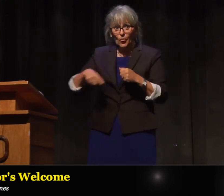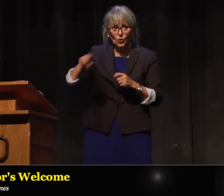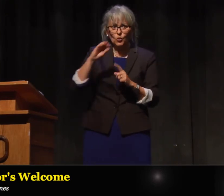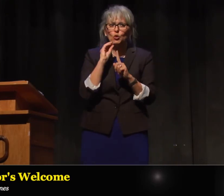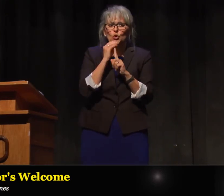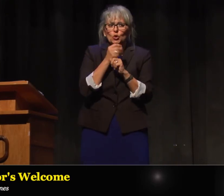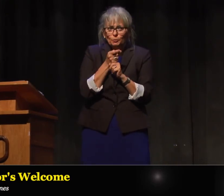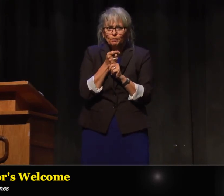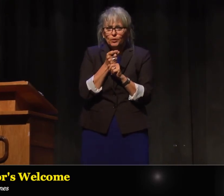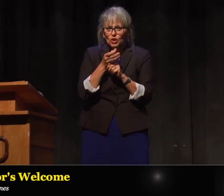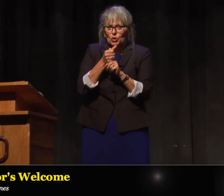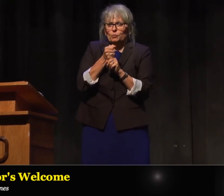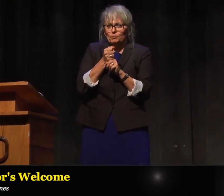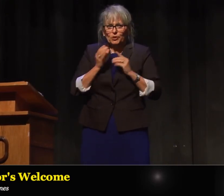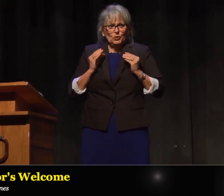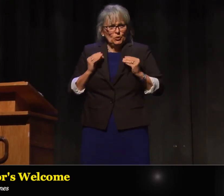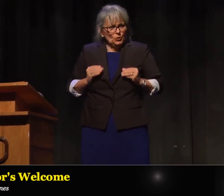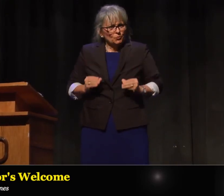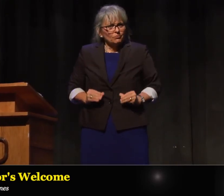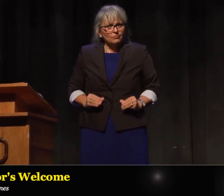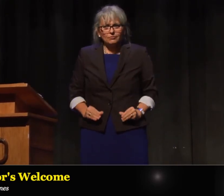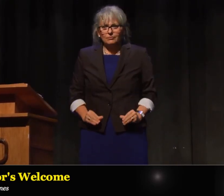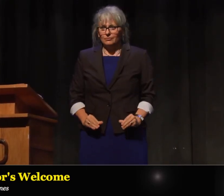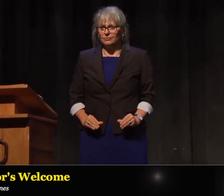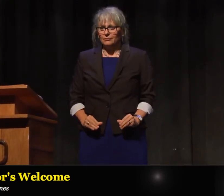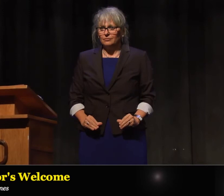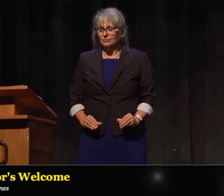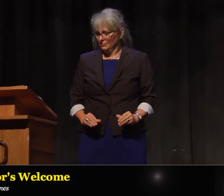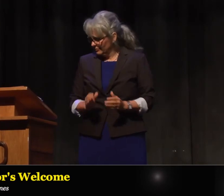So bring with you that super suit.